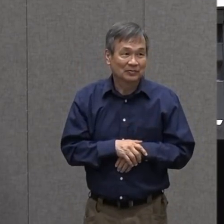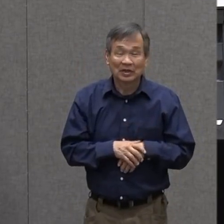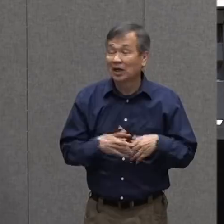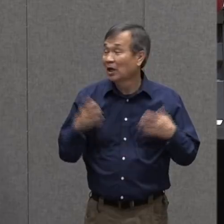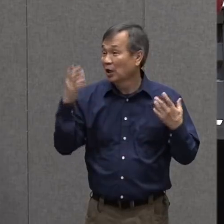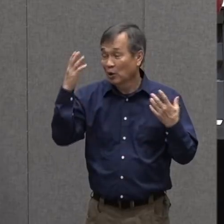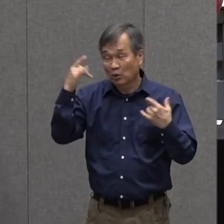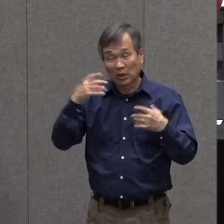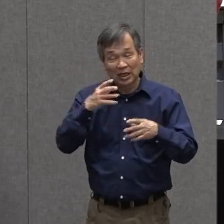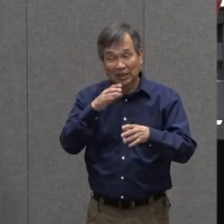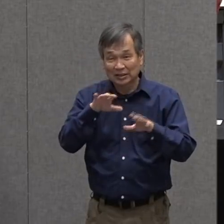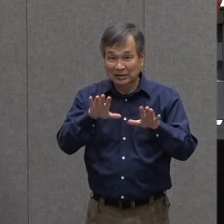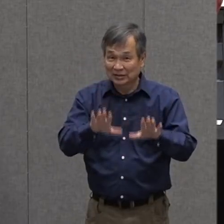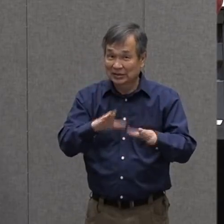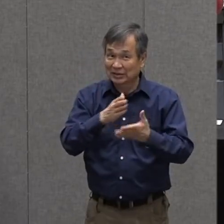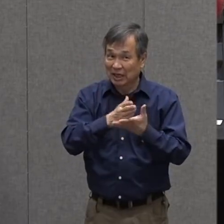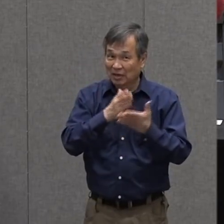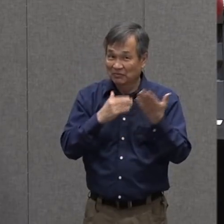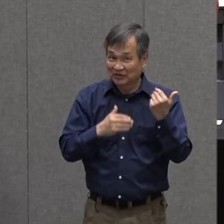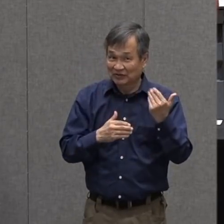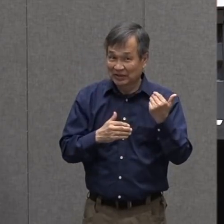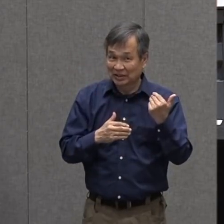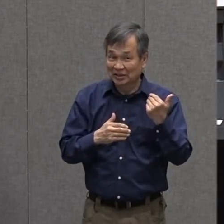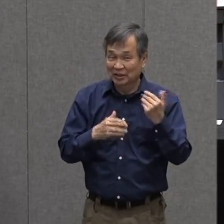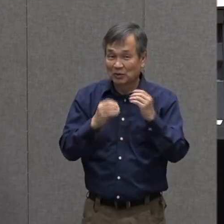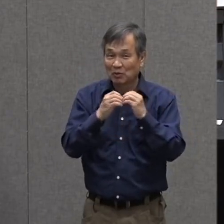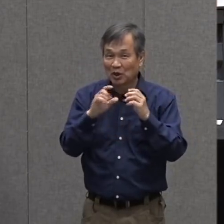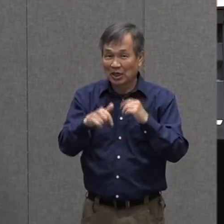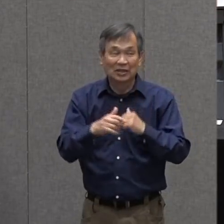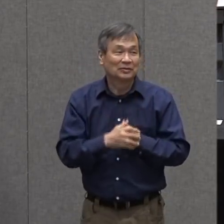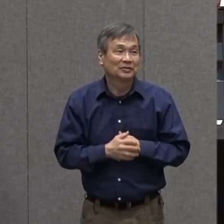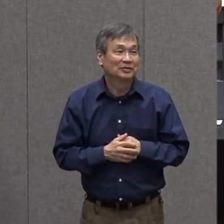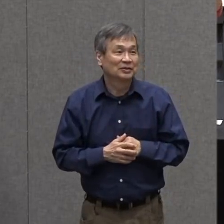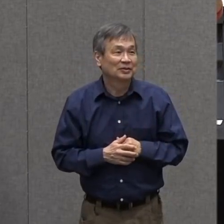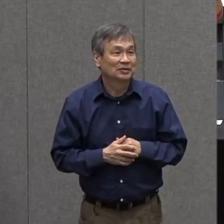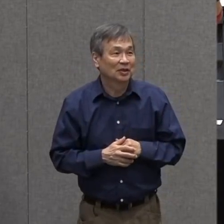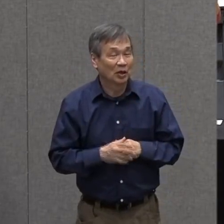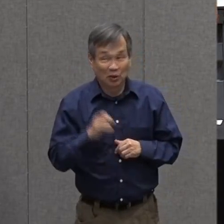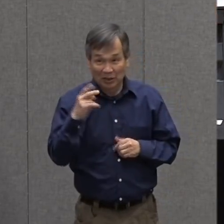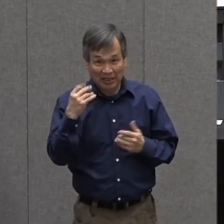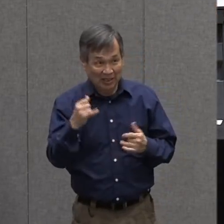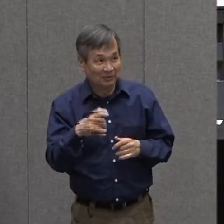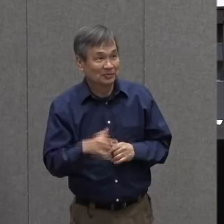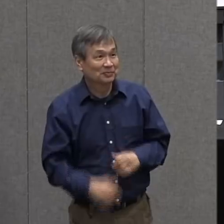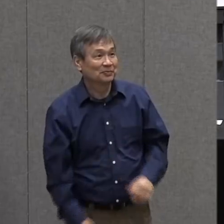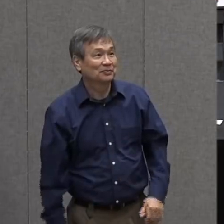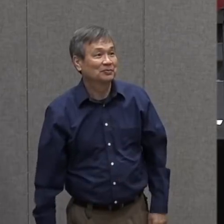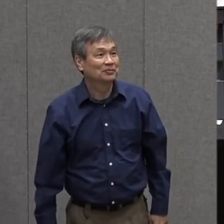I don't trust my ability to not roll a one. Alright, here we go. You know, my luck?